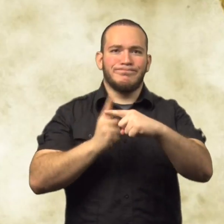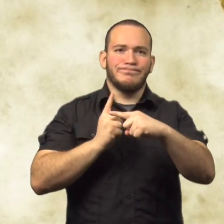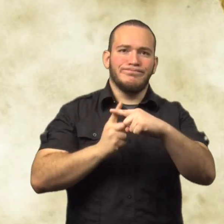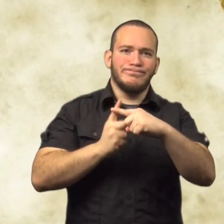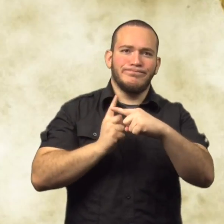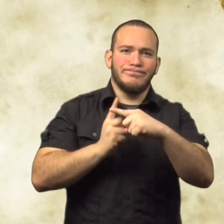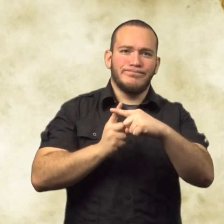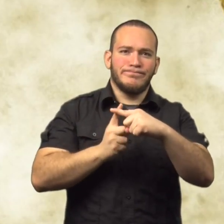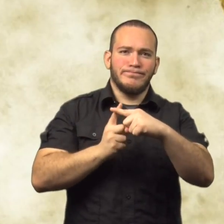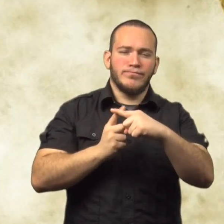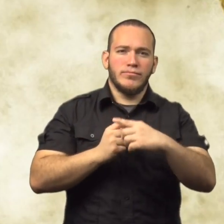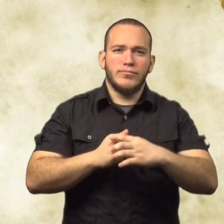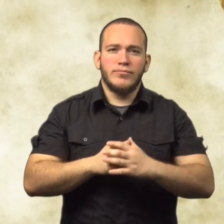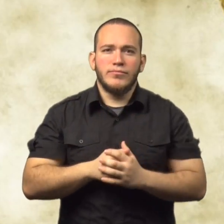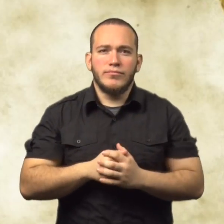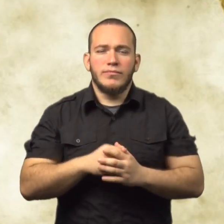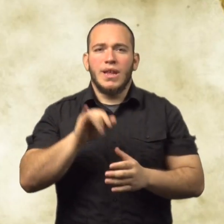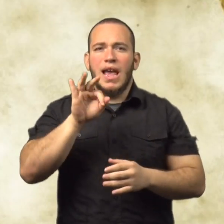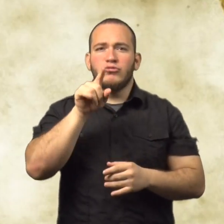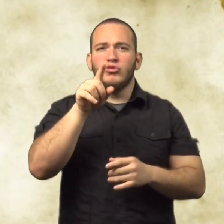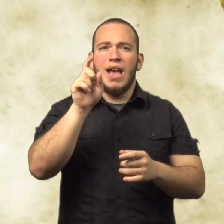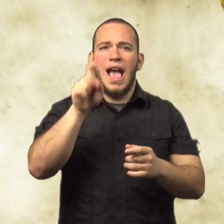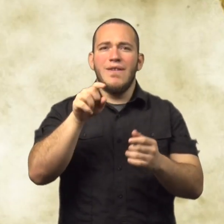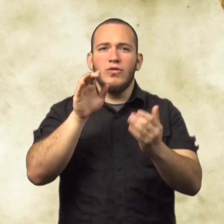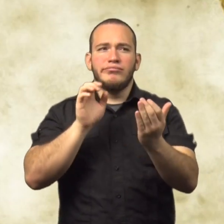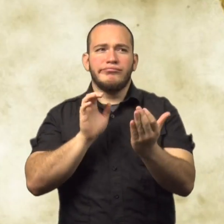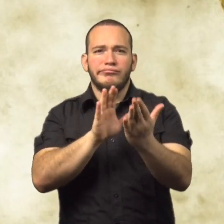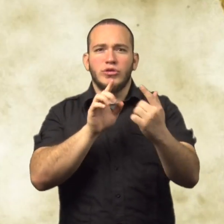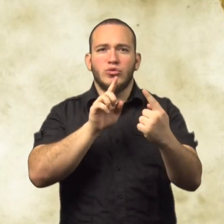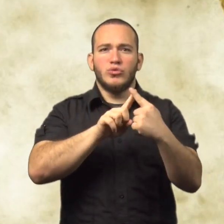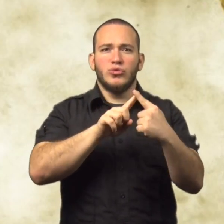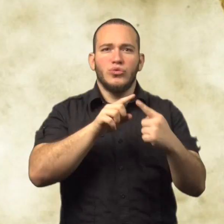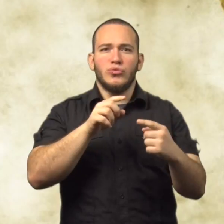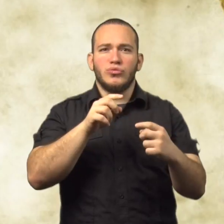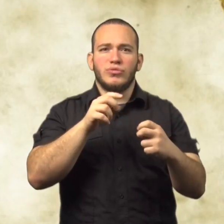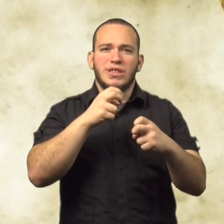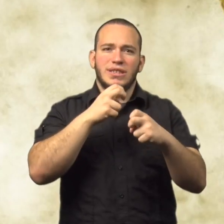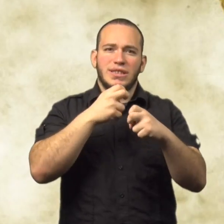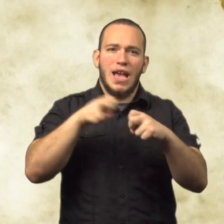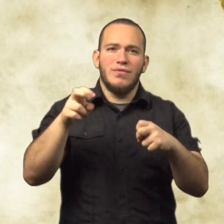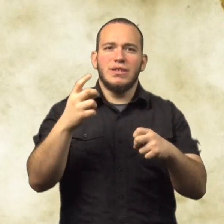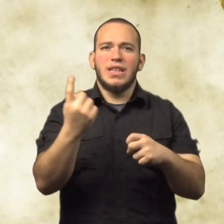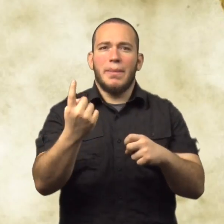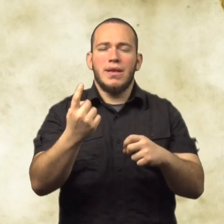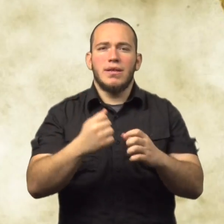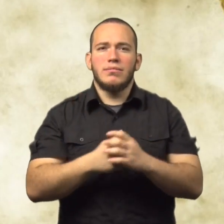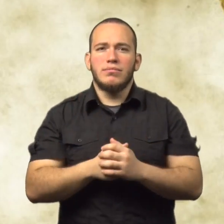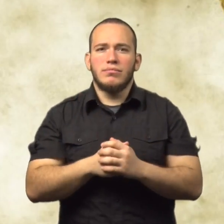She decided to remain positive. If you have to face something difficult,